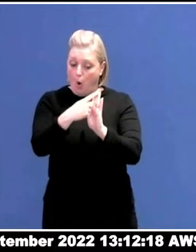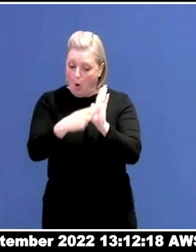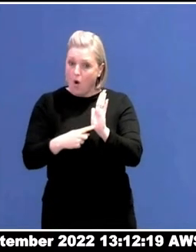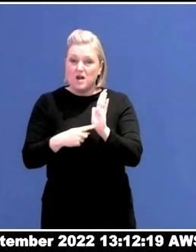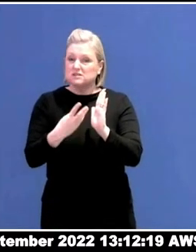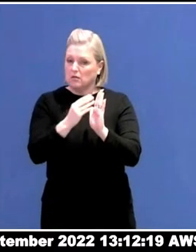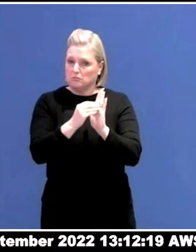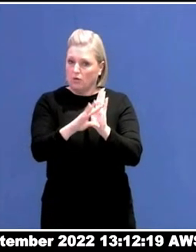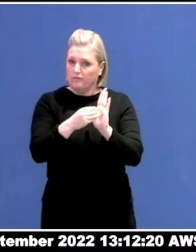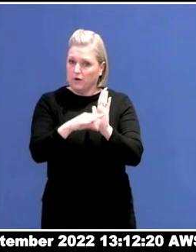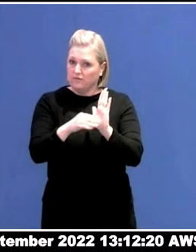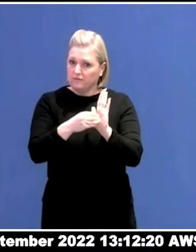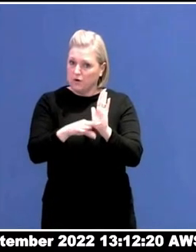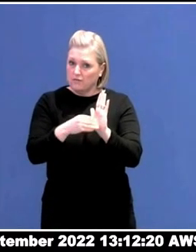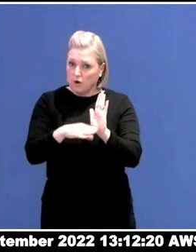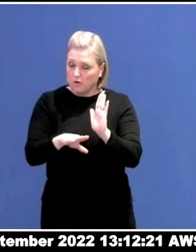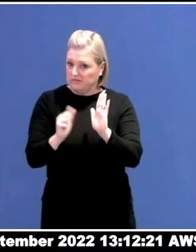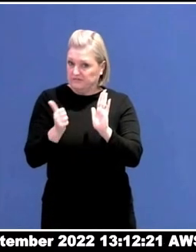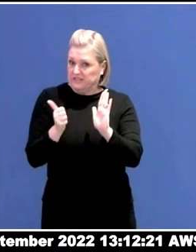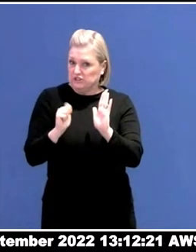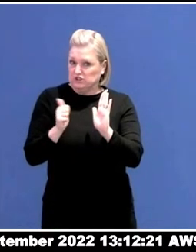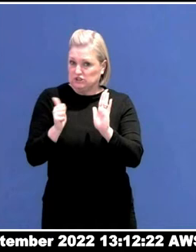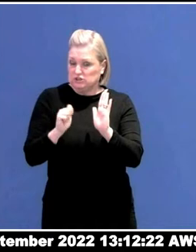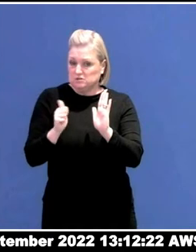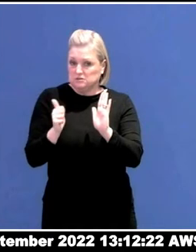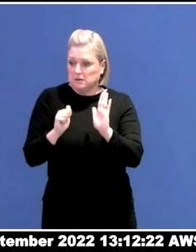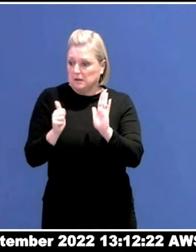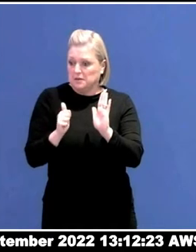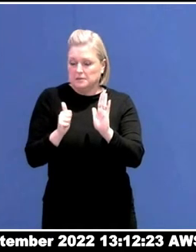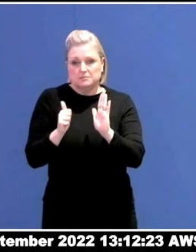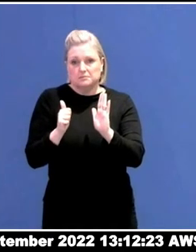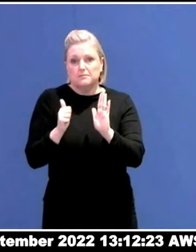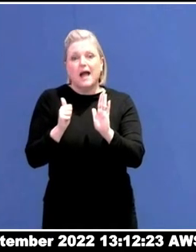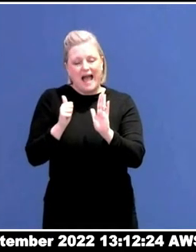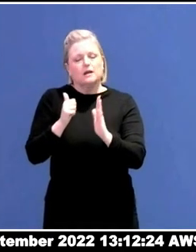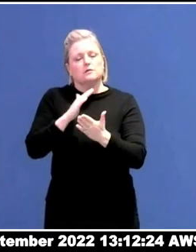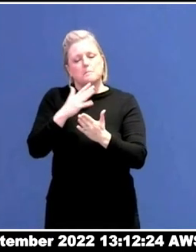decriminalised and also, at the back end, for post-release support so that they are